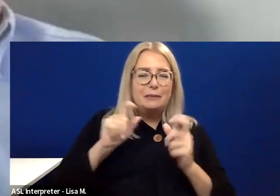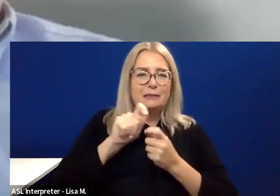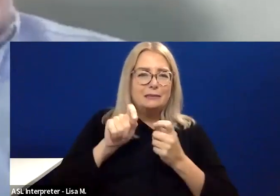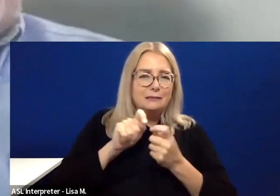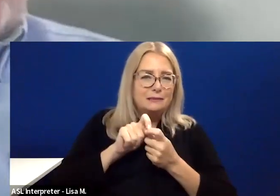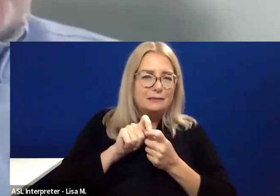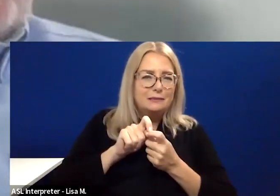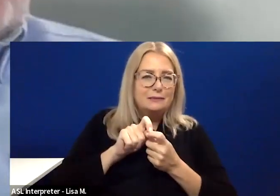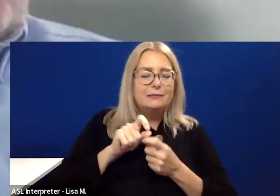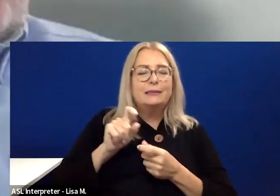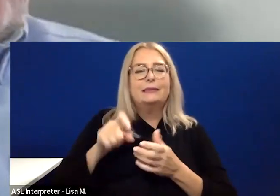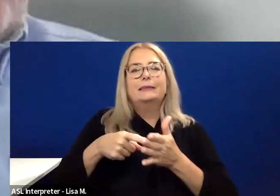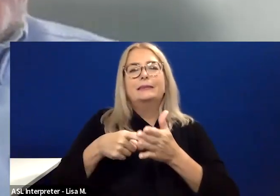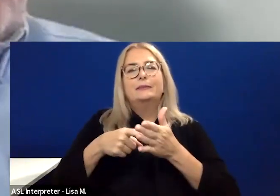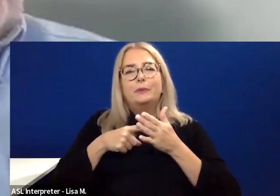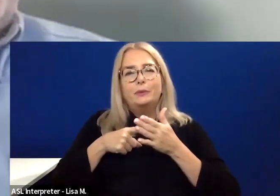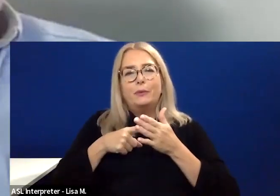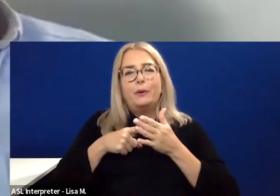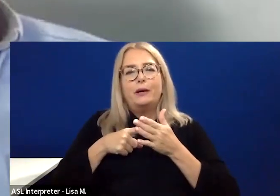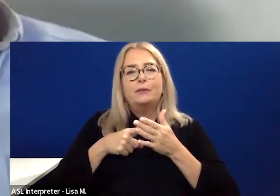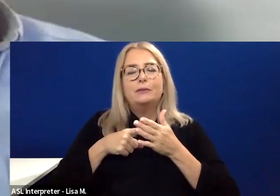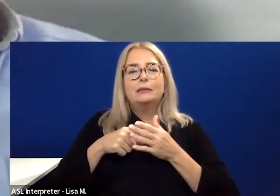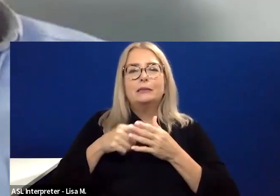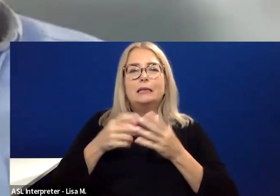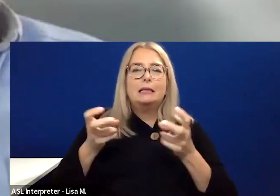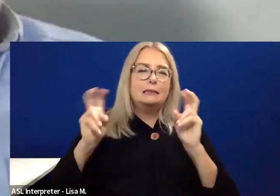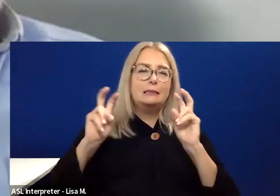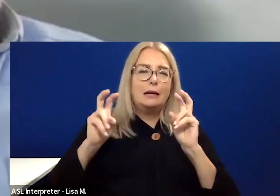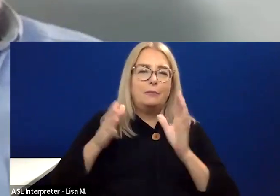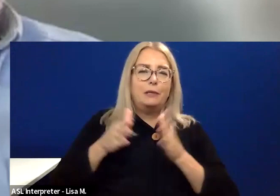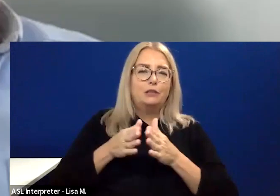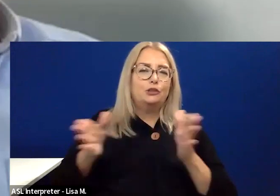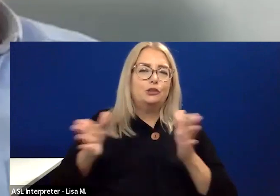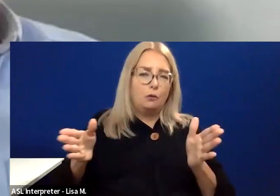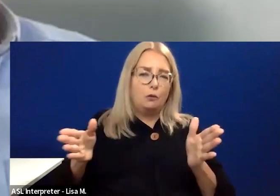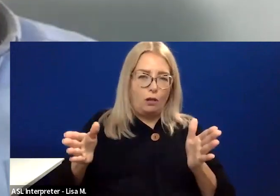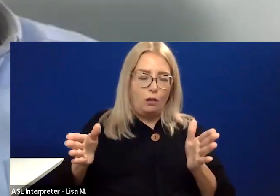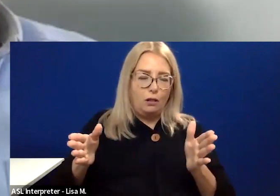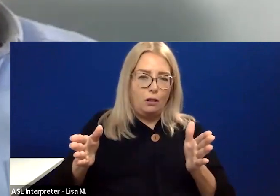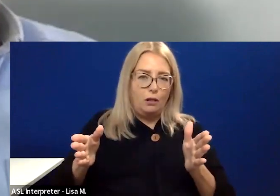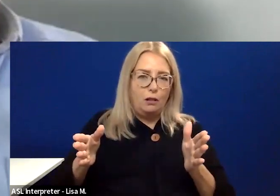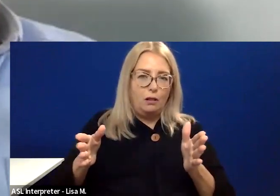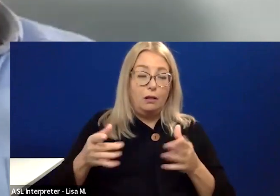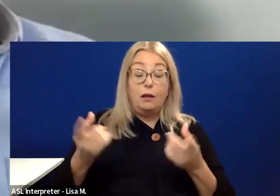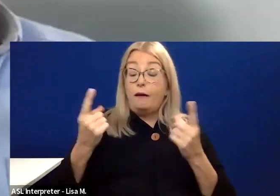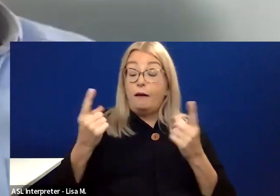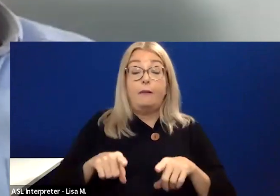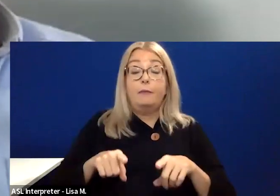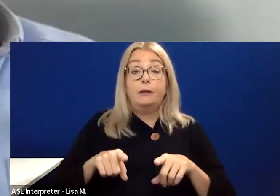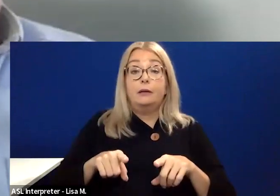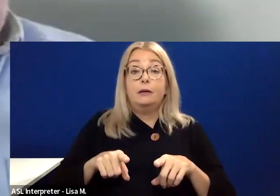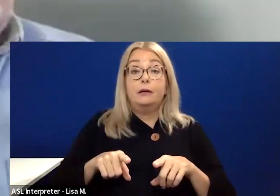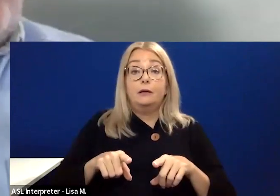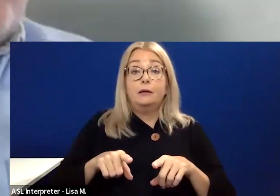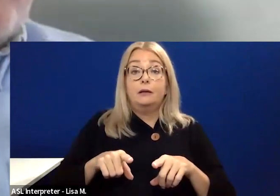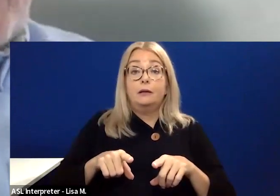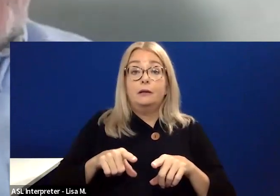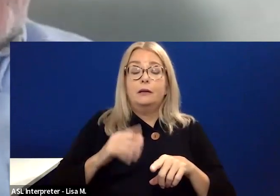to be topic general and what it's going to do is disadvantage individuals who have less knowledge